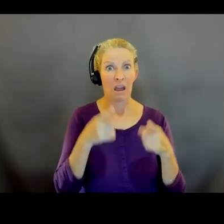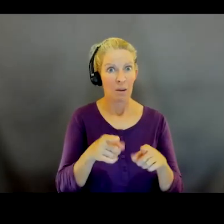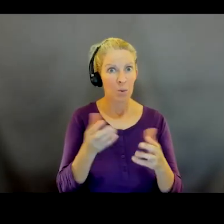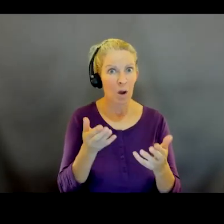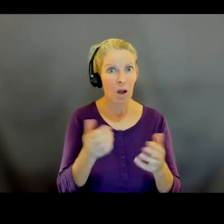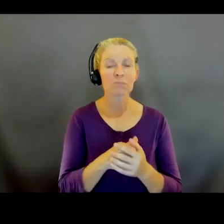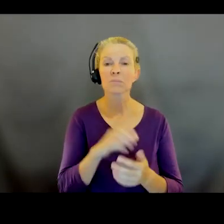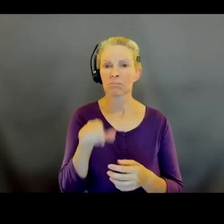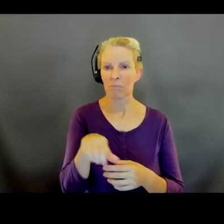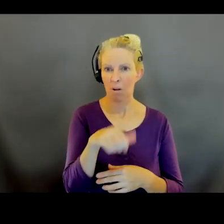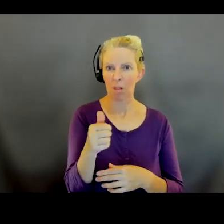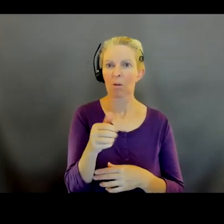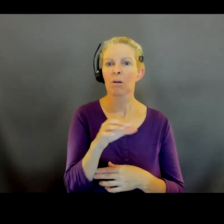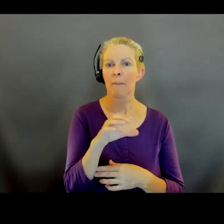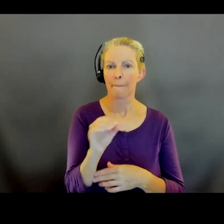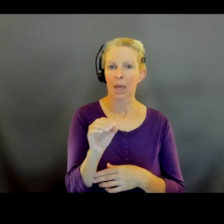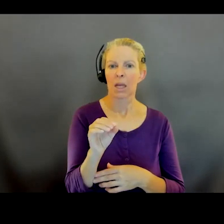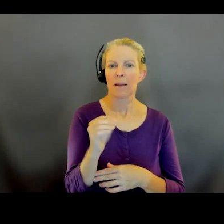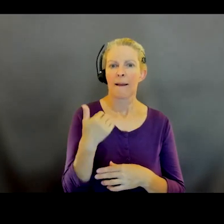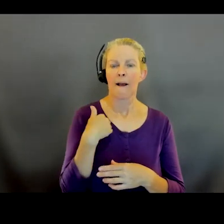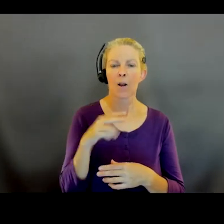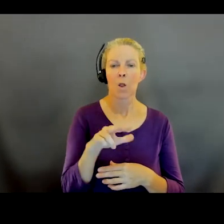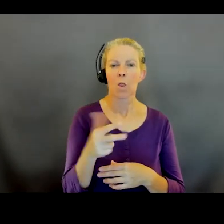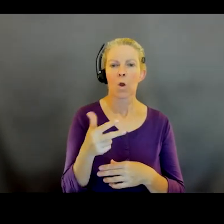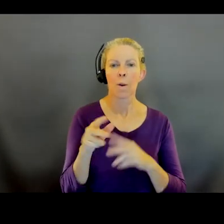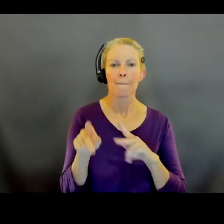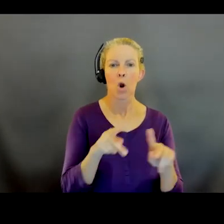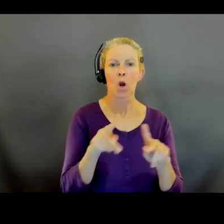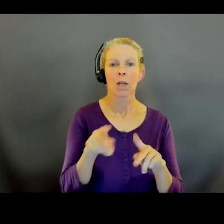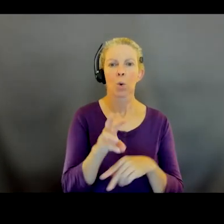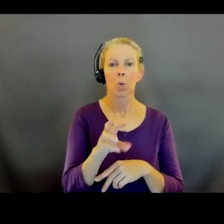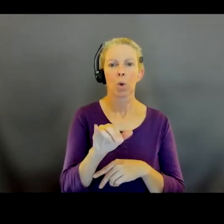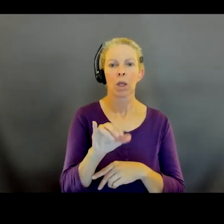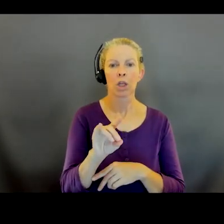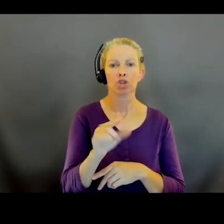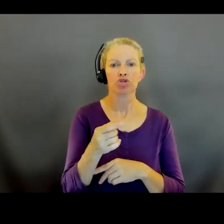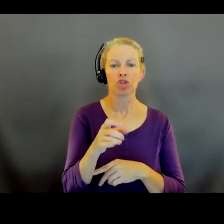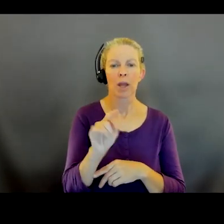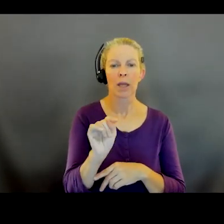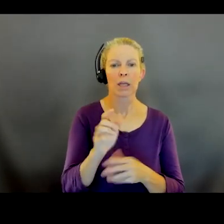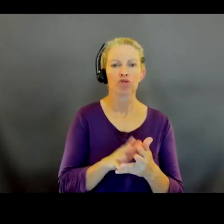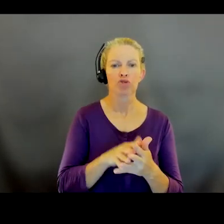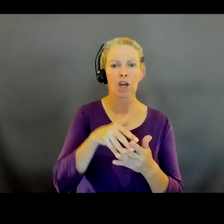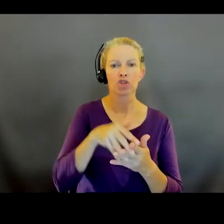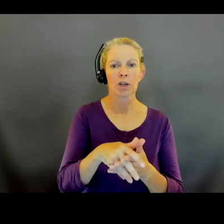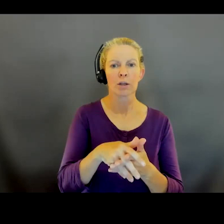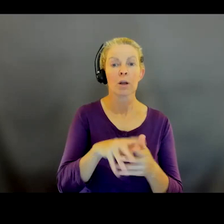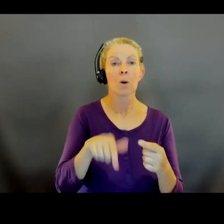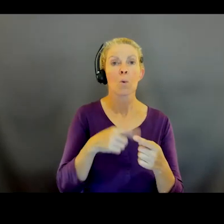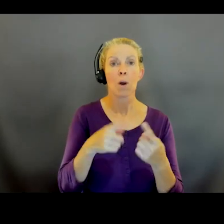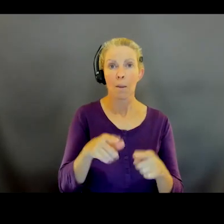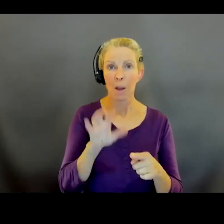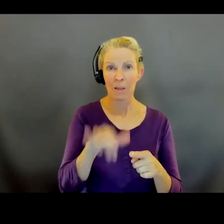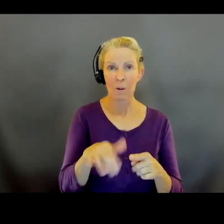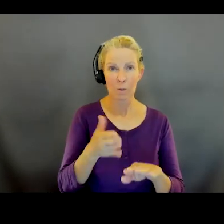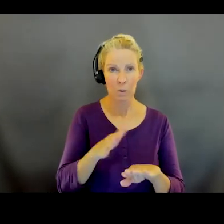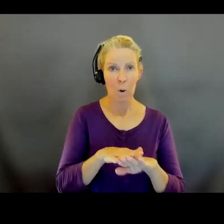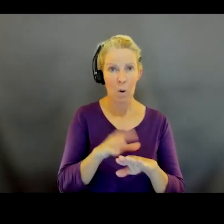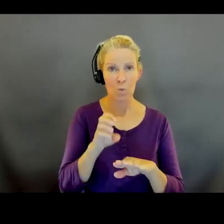company that had third-party widget integration, and when it was on a website, it would fake out